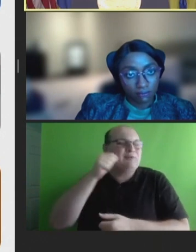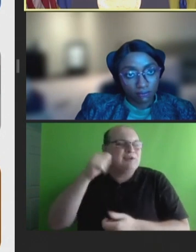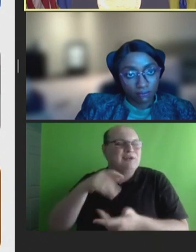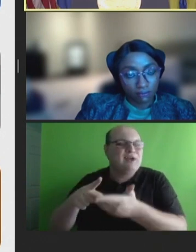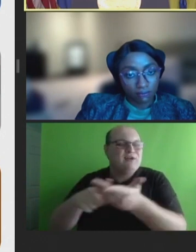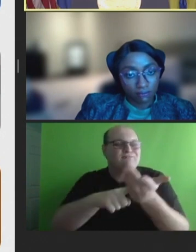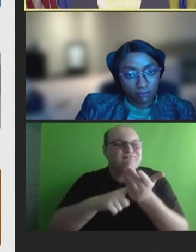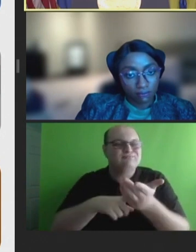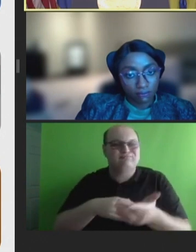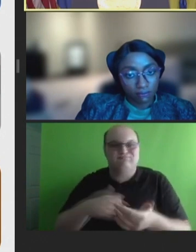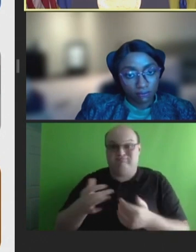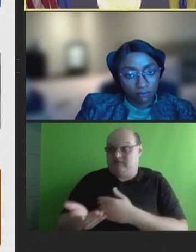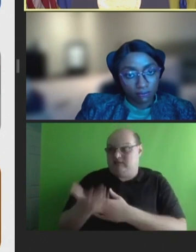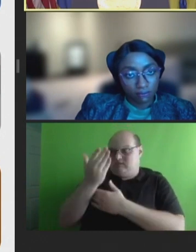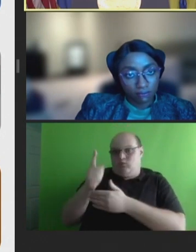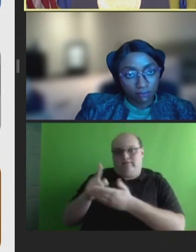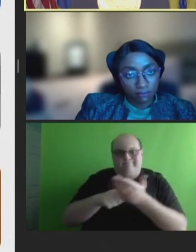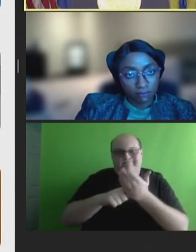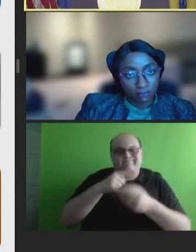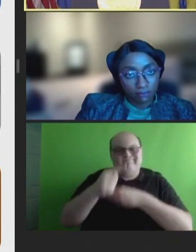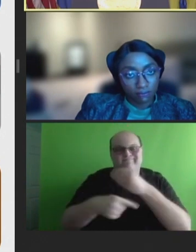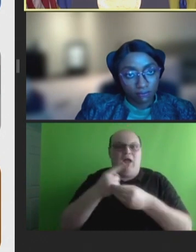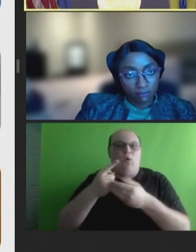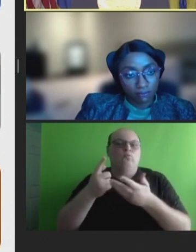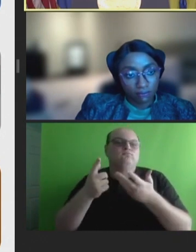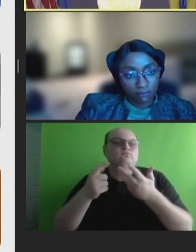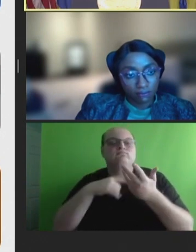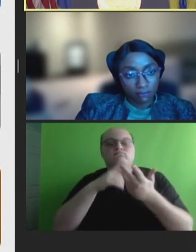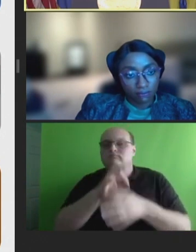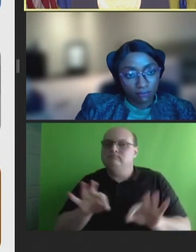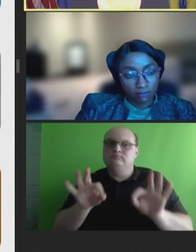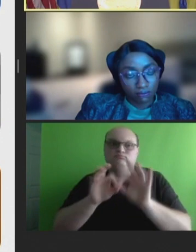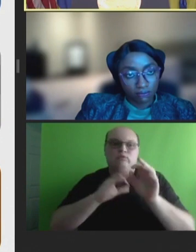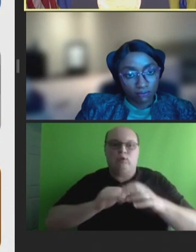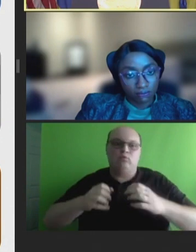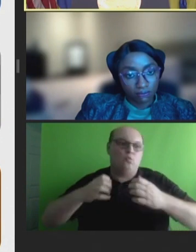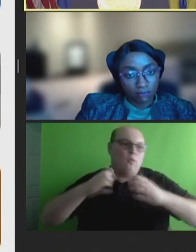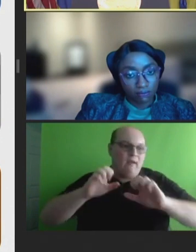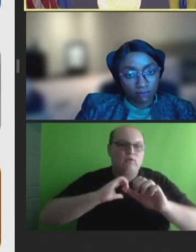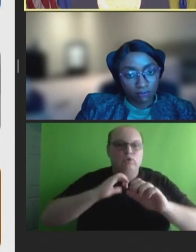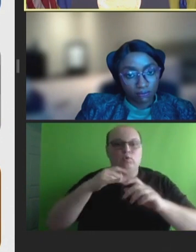earlier today about the really important effort to address mis- and disinformation.